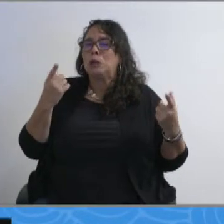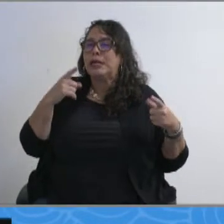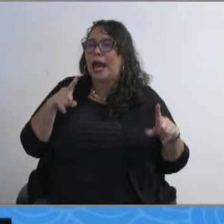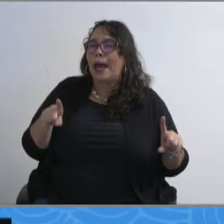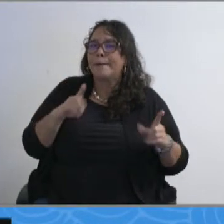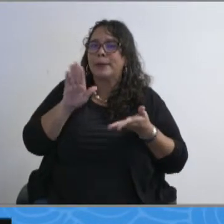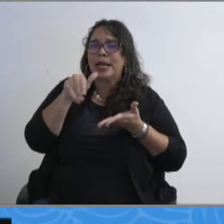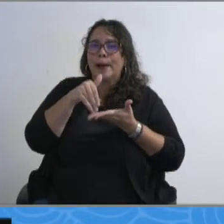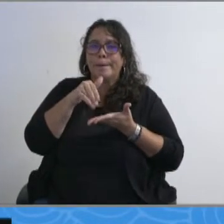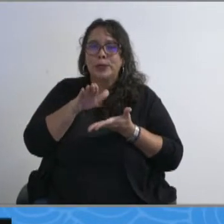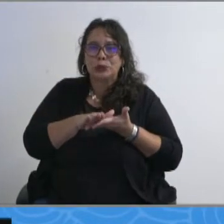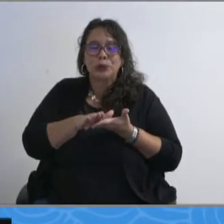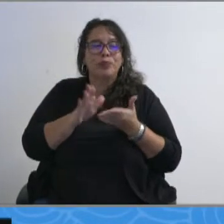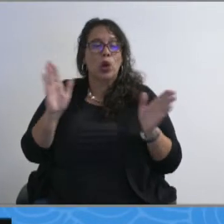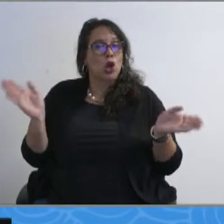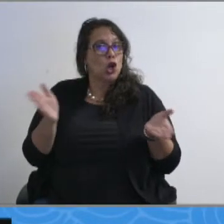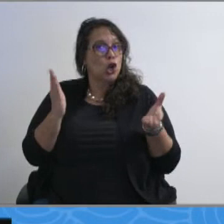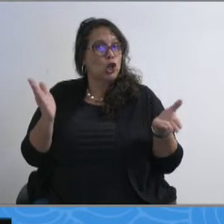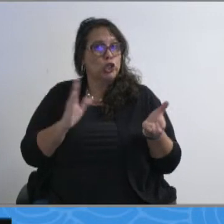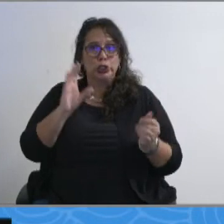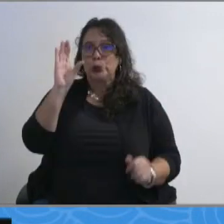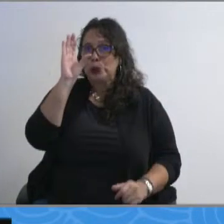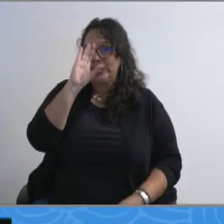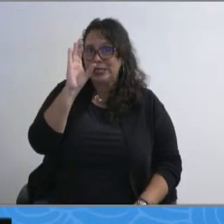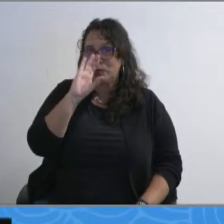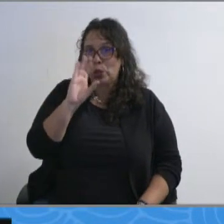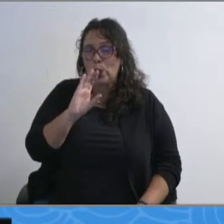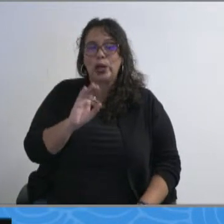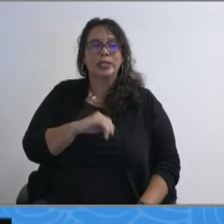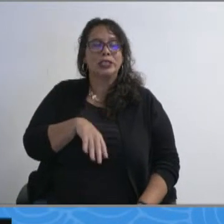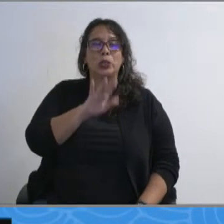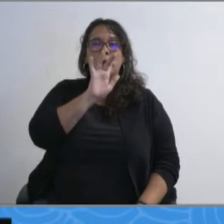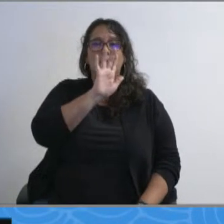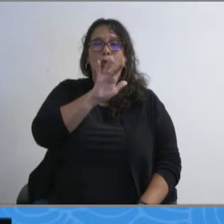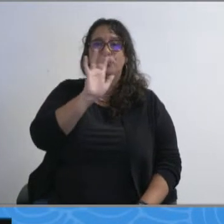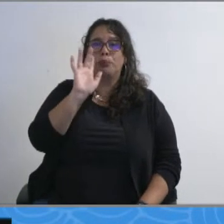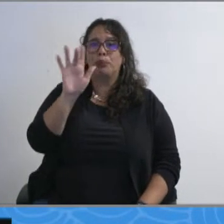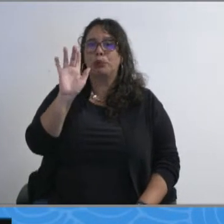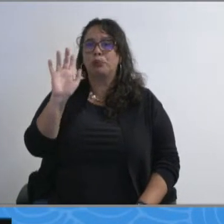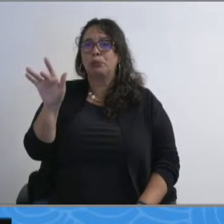So, we encourage you to explore. So, there's some buttons there at the bottom. Go back, sorry.